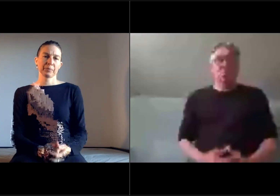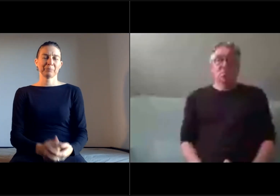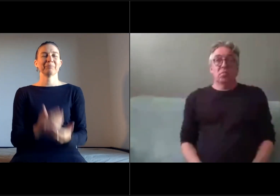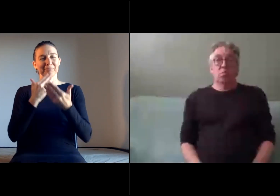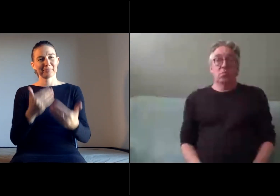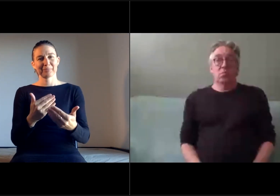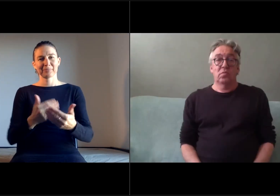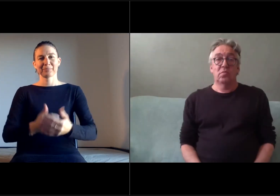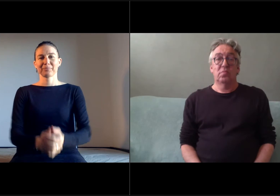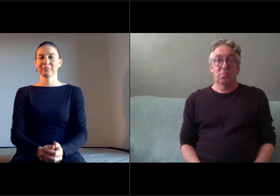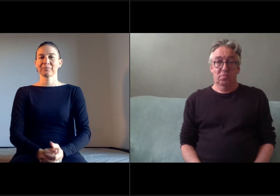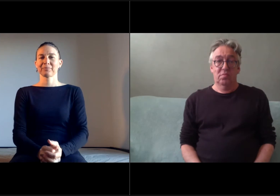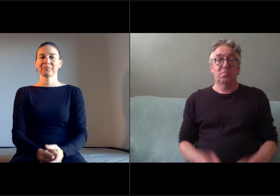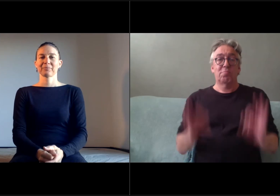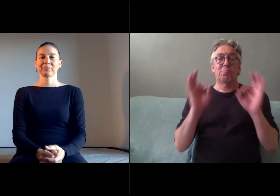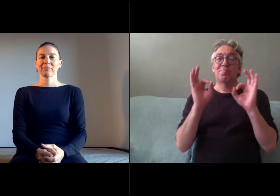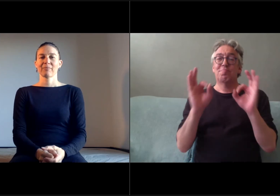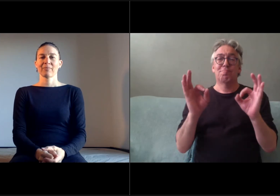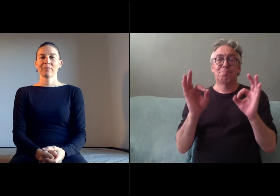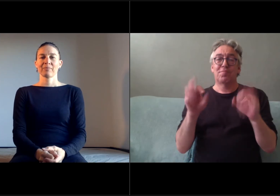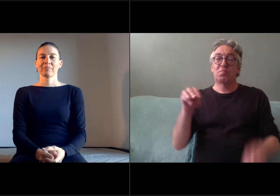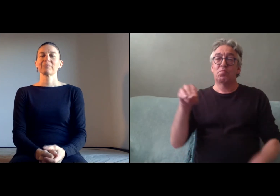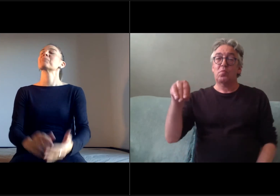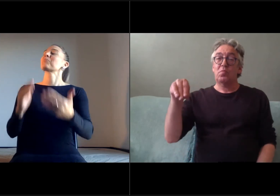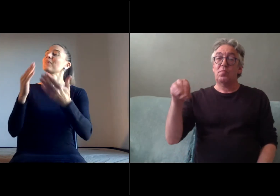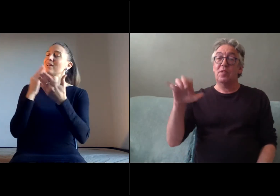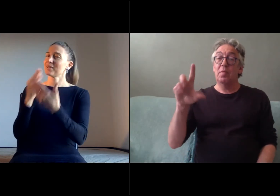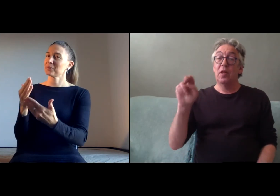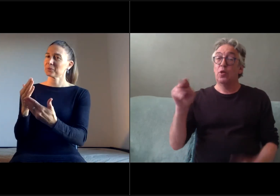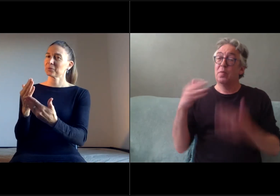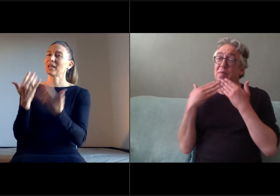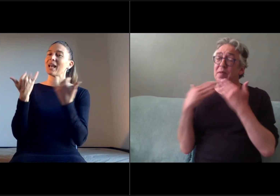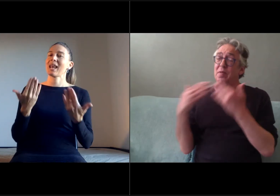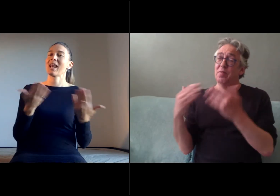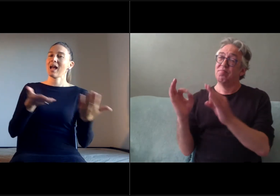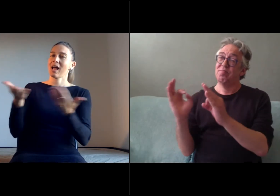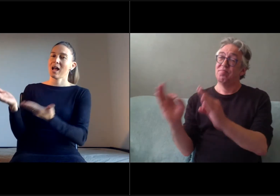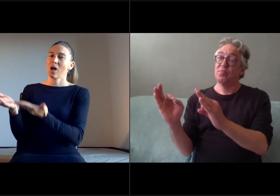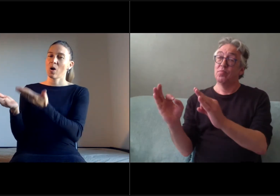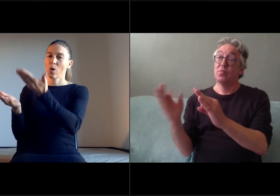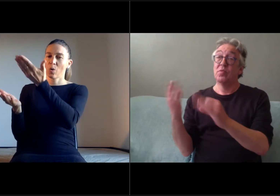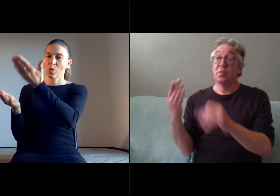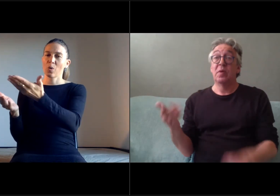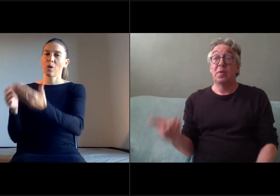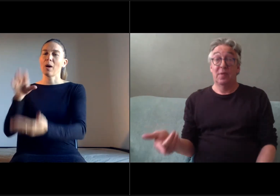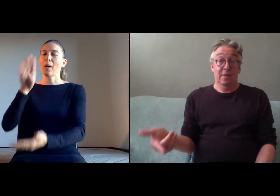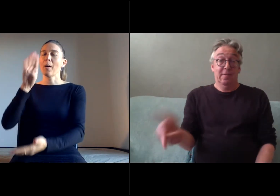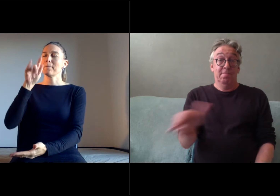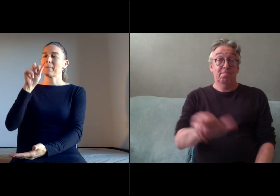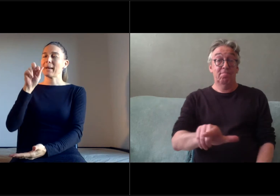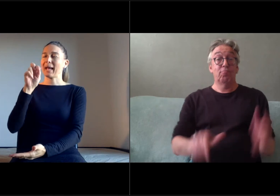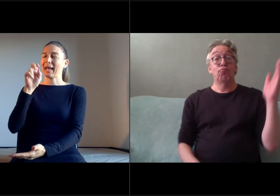ANDRÉ: Thank you very much, Milan. I'll give the floor to Aurelie Baranger from Autism Europe.